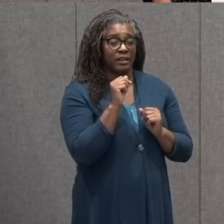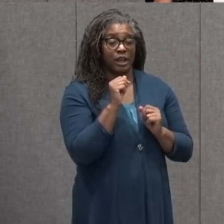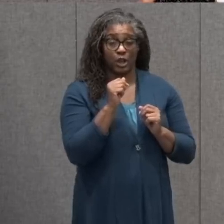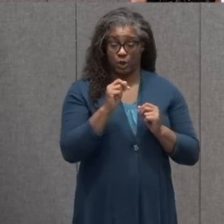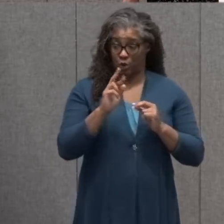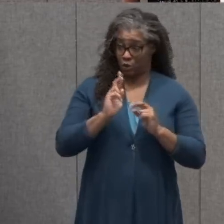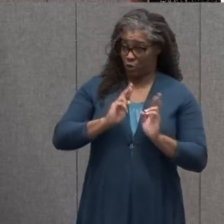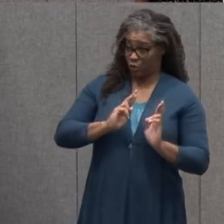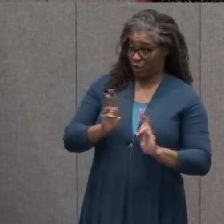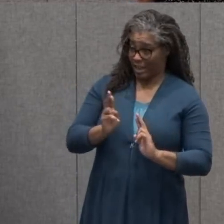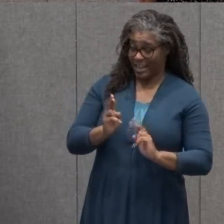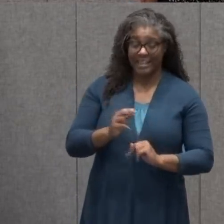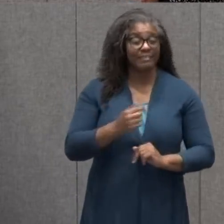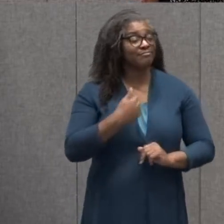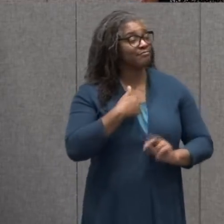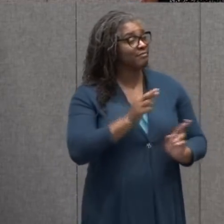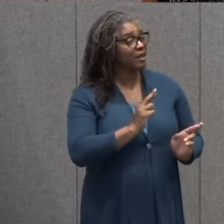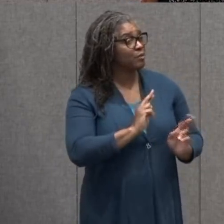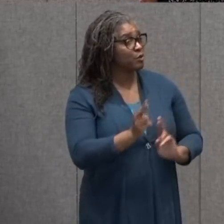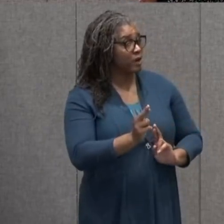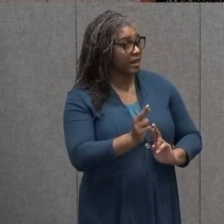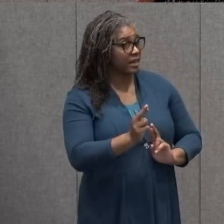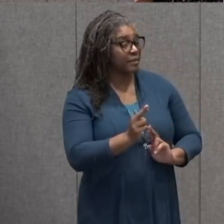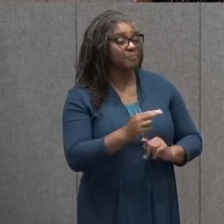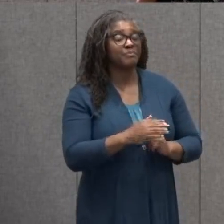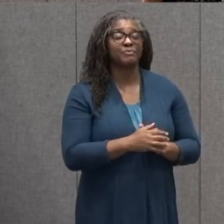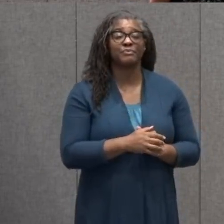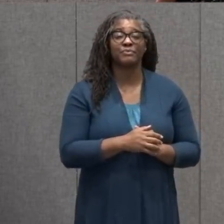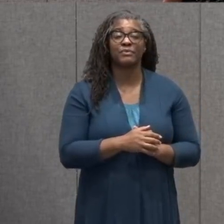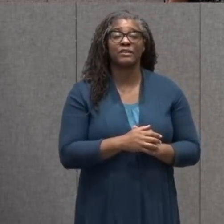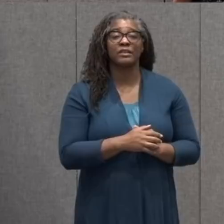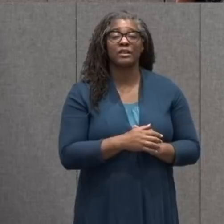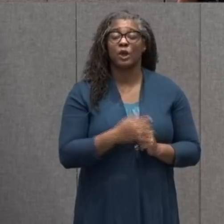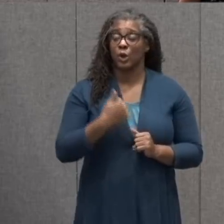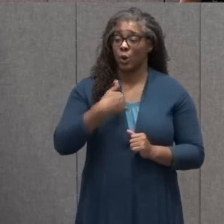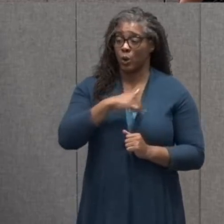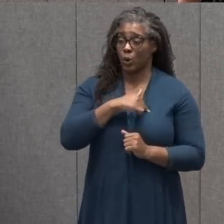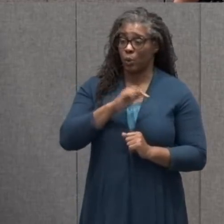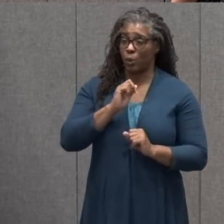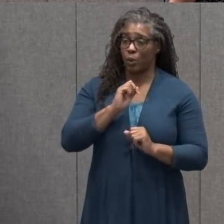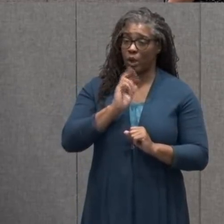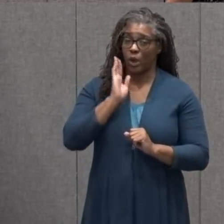Okay, so we're going to keep score here on our little score card.